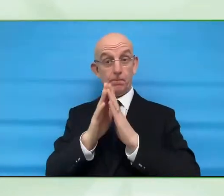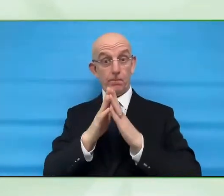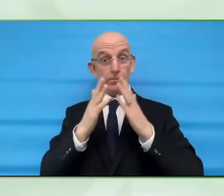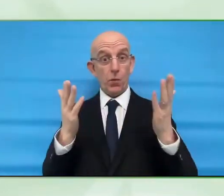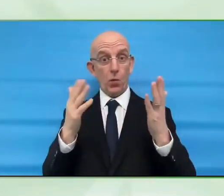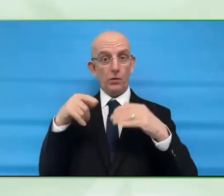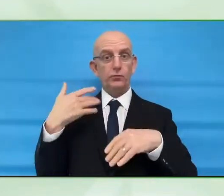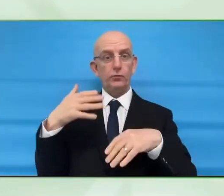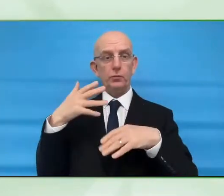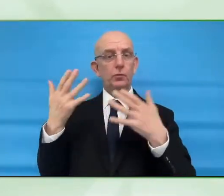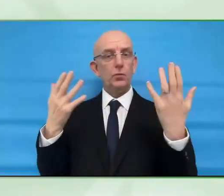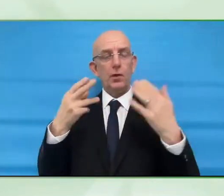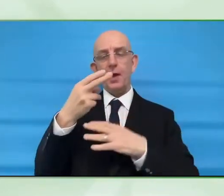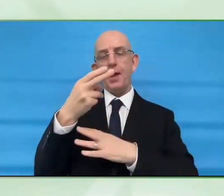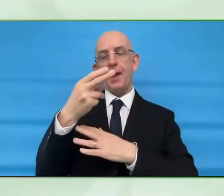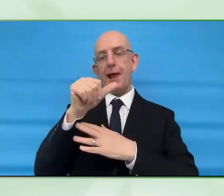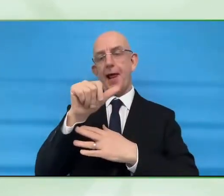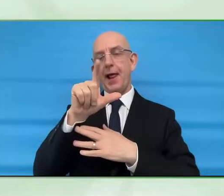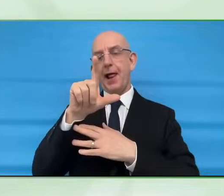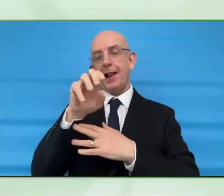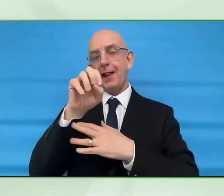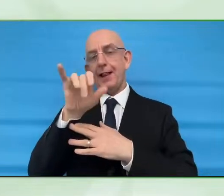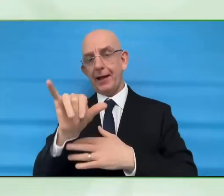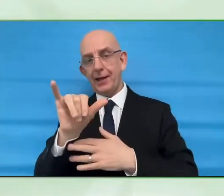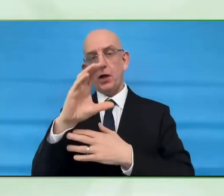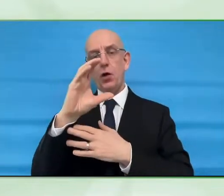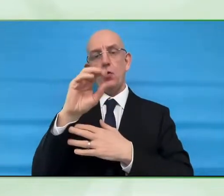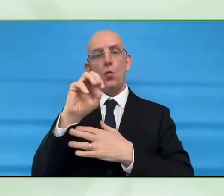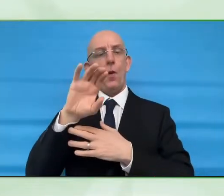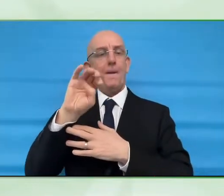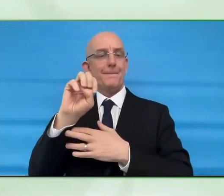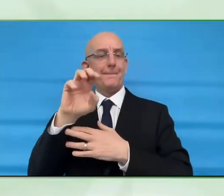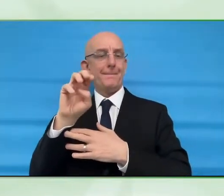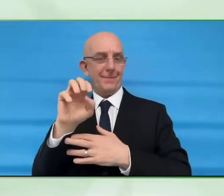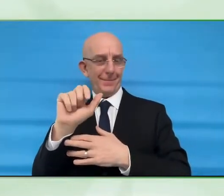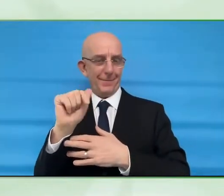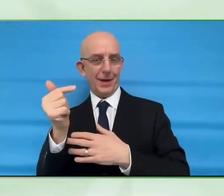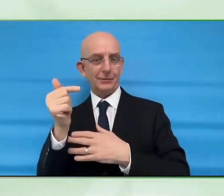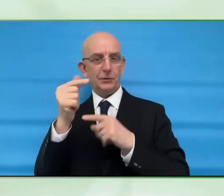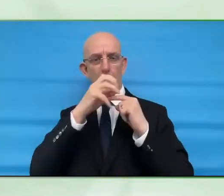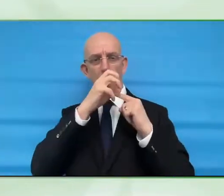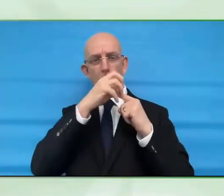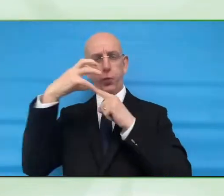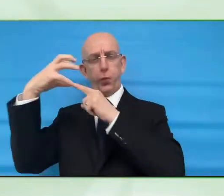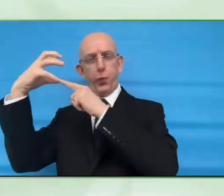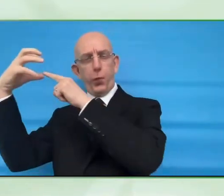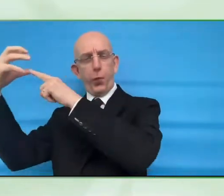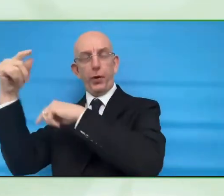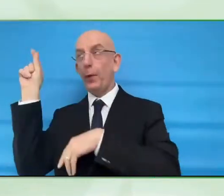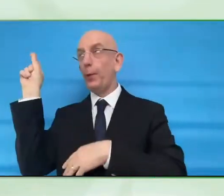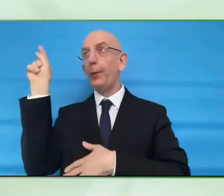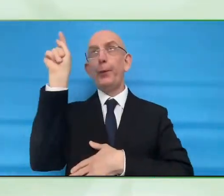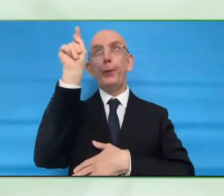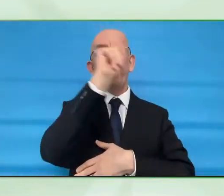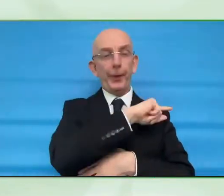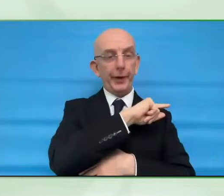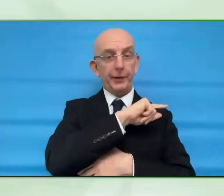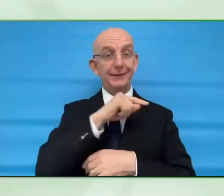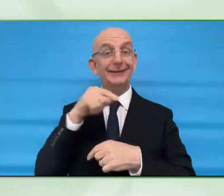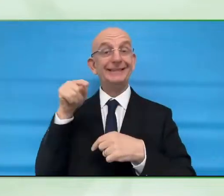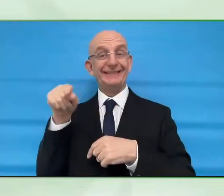Horizons mission going through and hard, I do not know if you can see or touch the heart